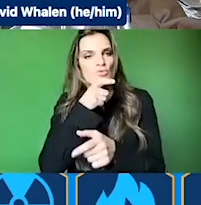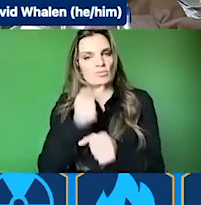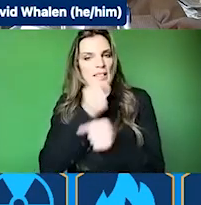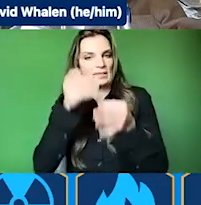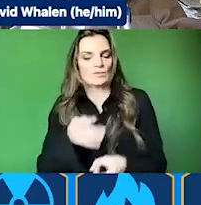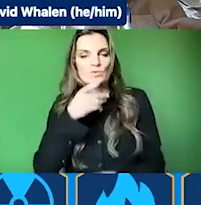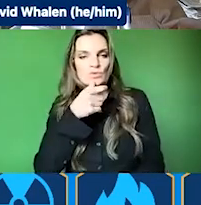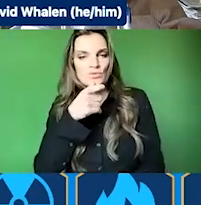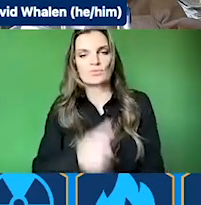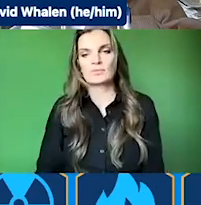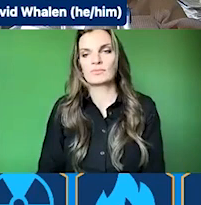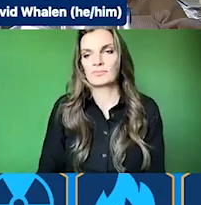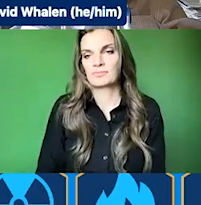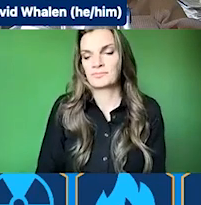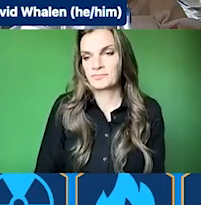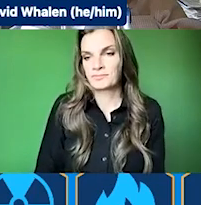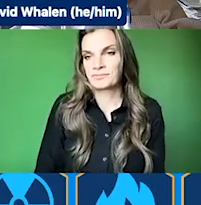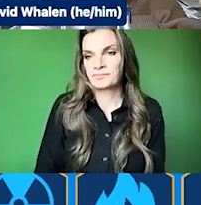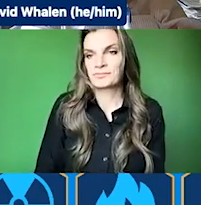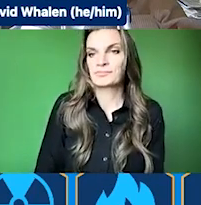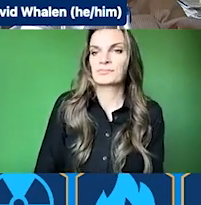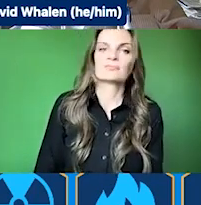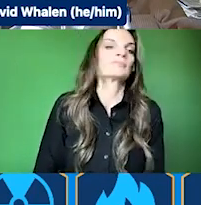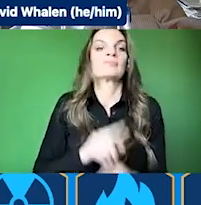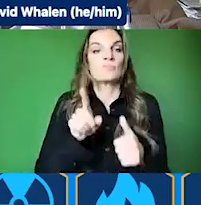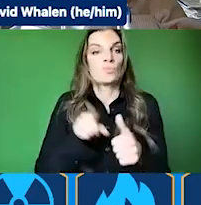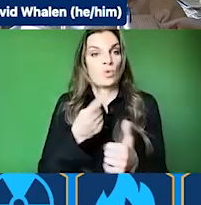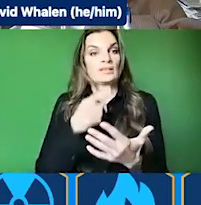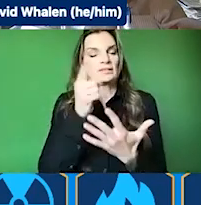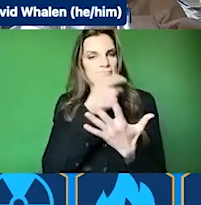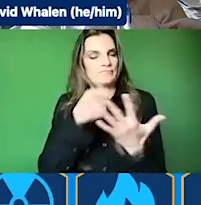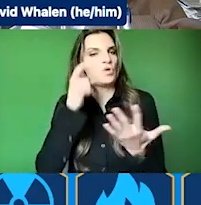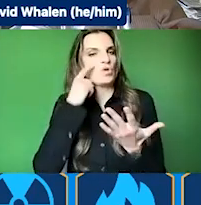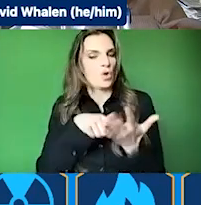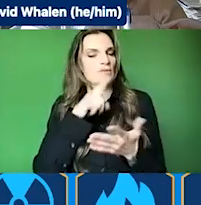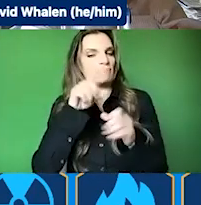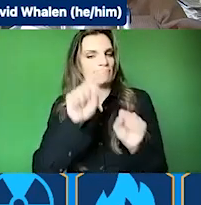ways that once these points are identified we can implement protocol that might mitigate the